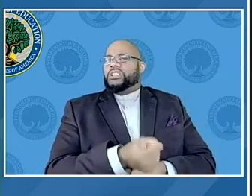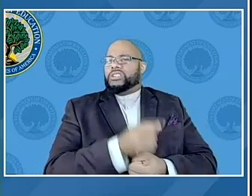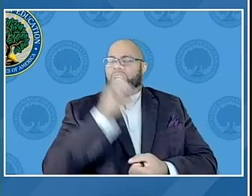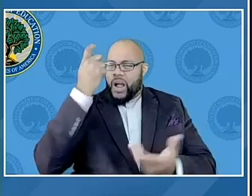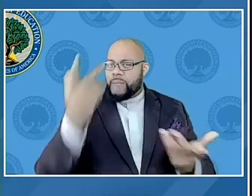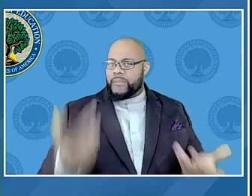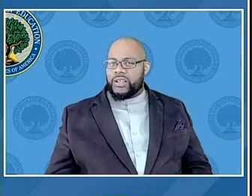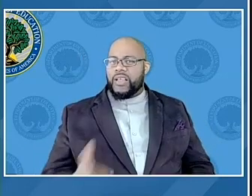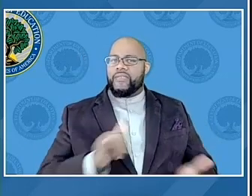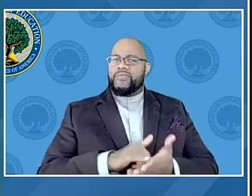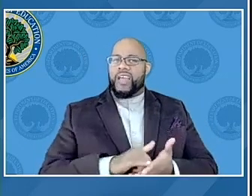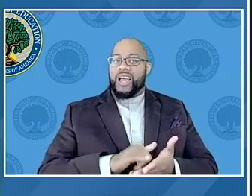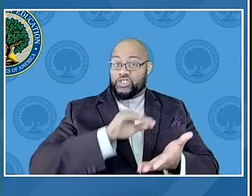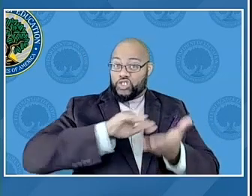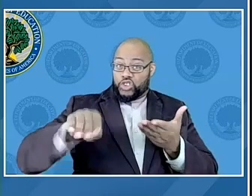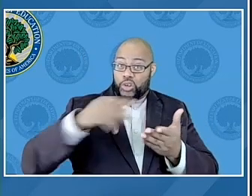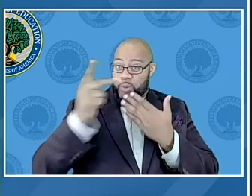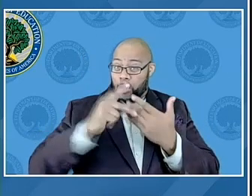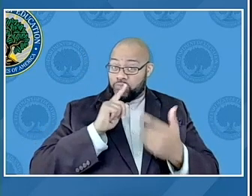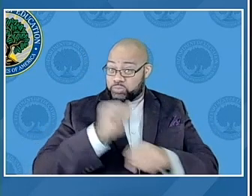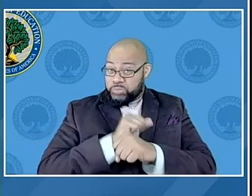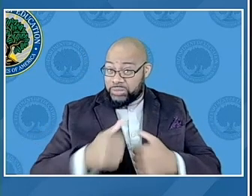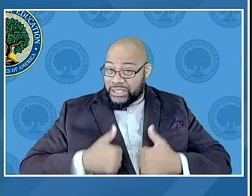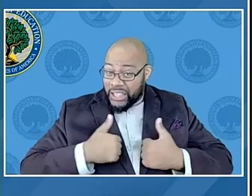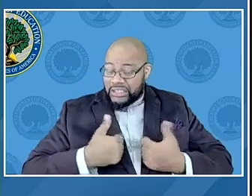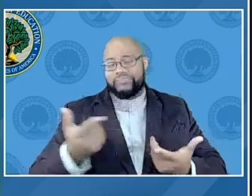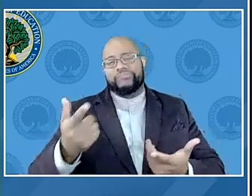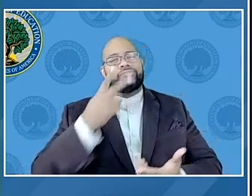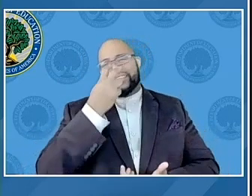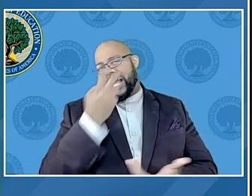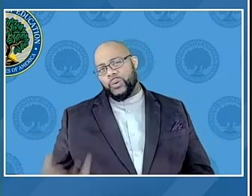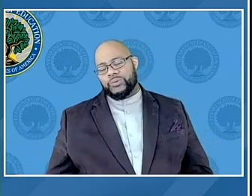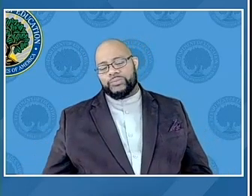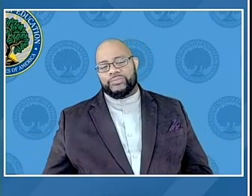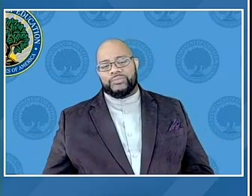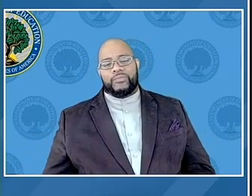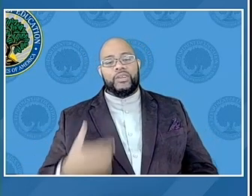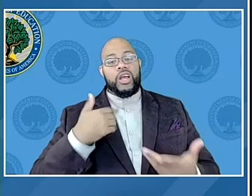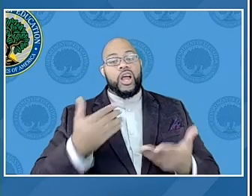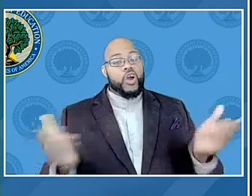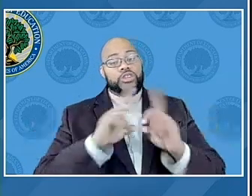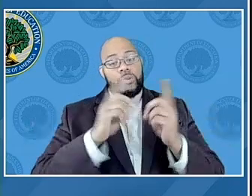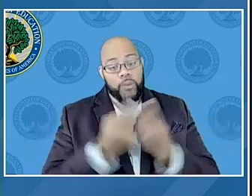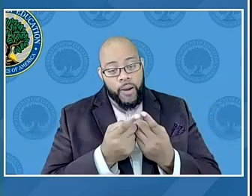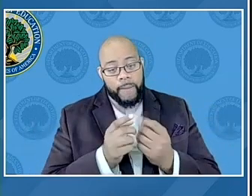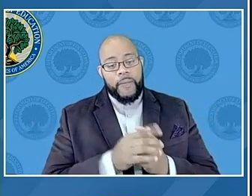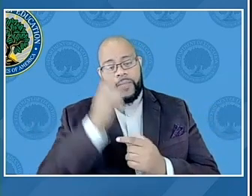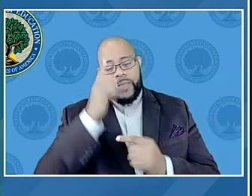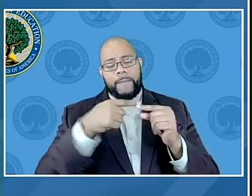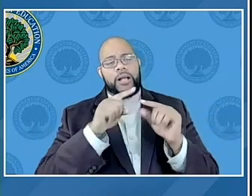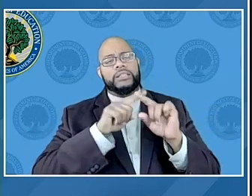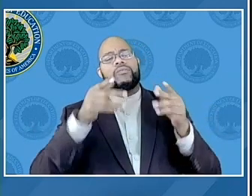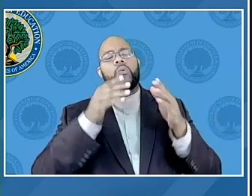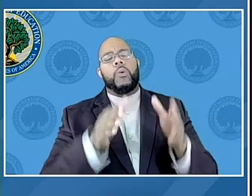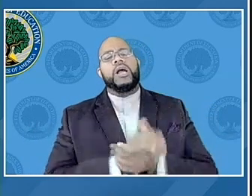exist. I would encourage the Department to think about ways that we could streamline